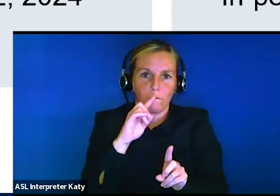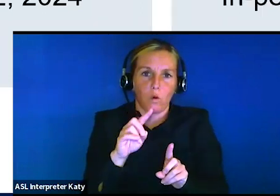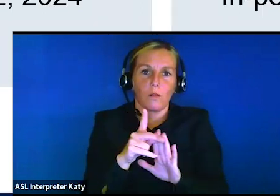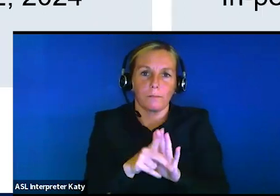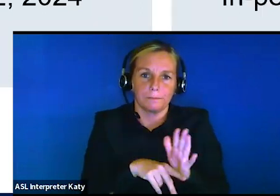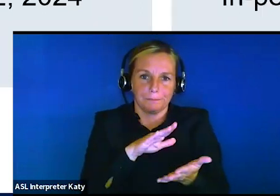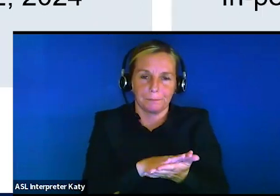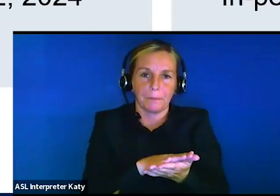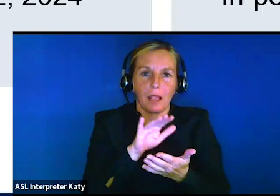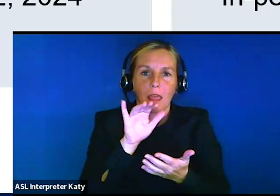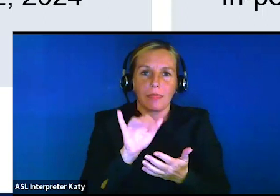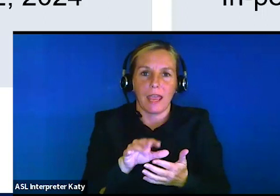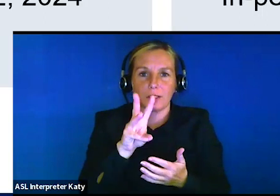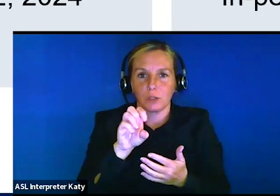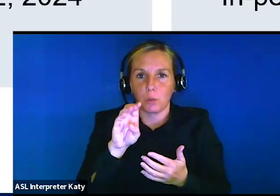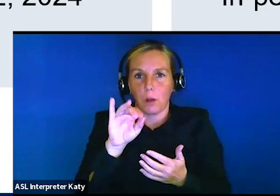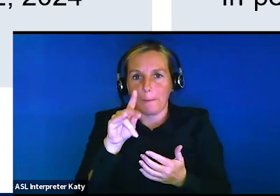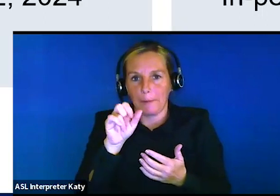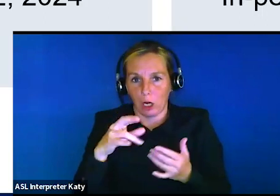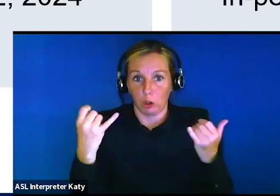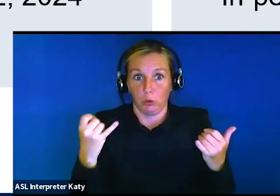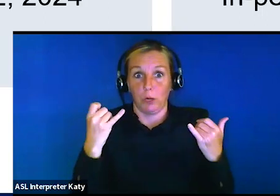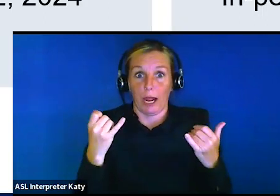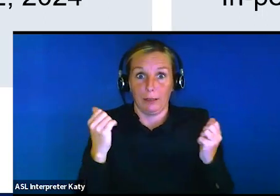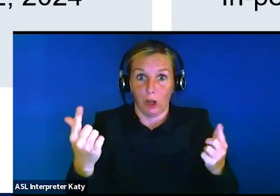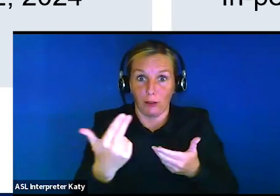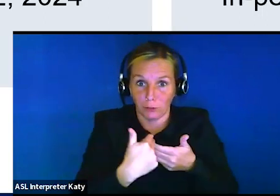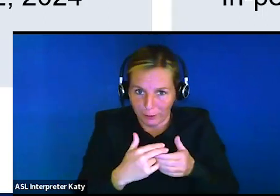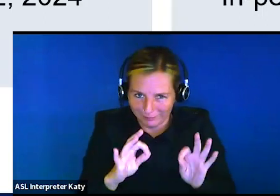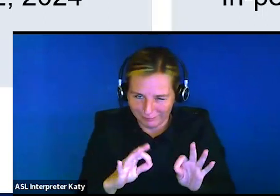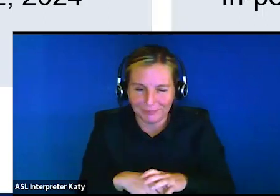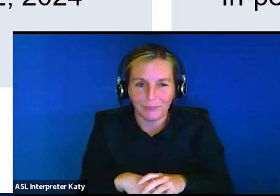which is the webinar today that you are all joining. Once we go through that